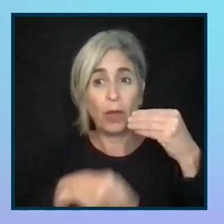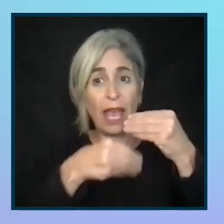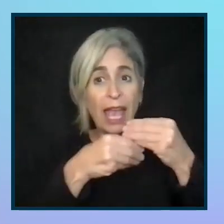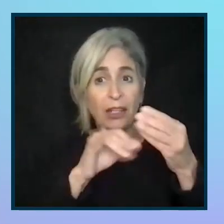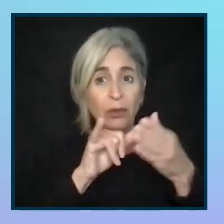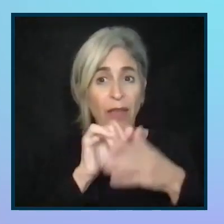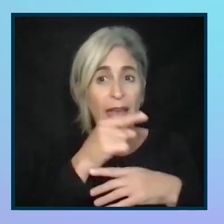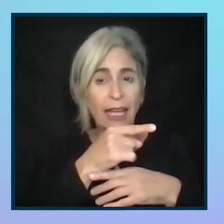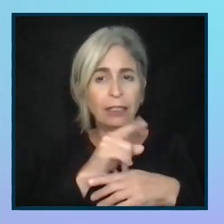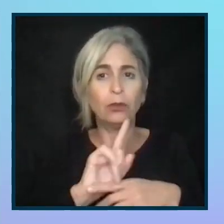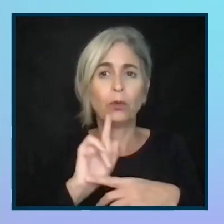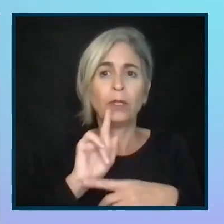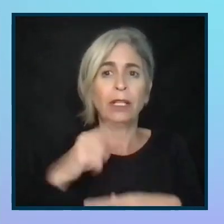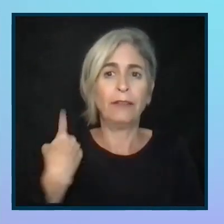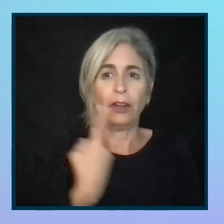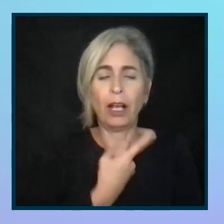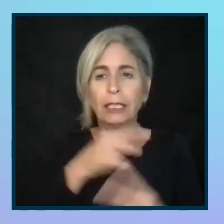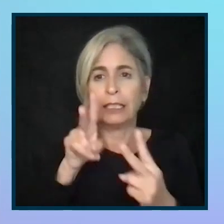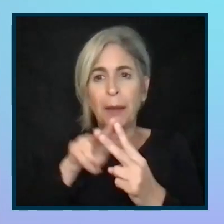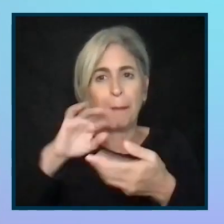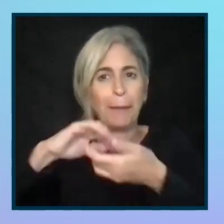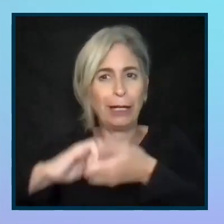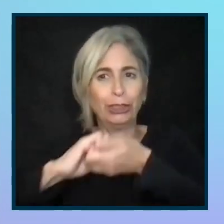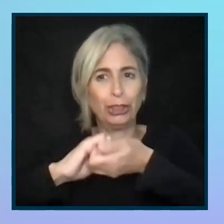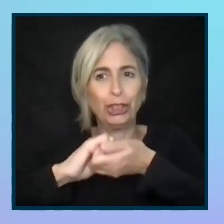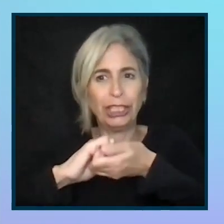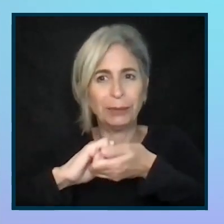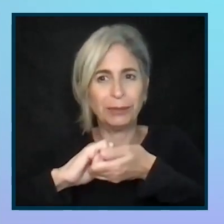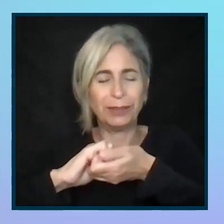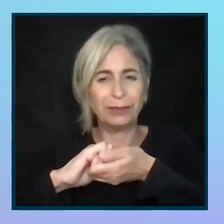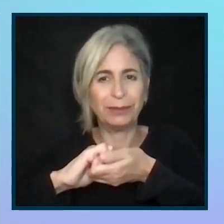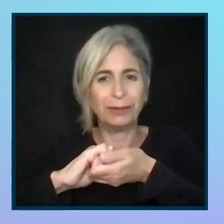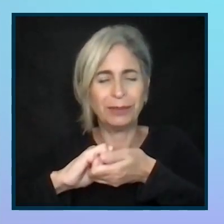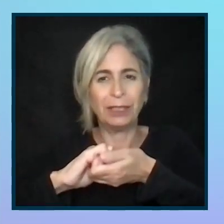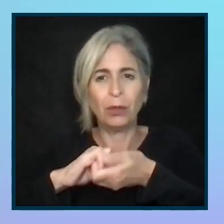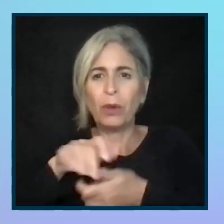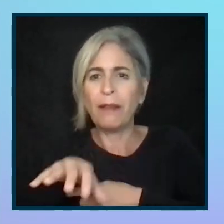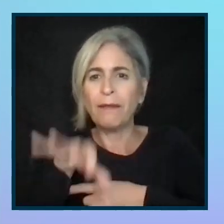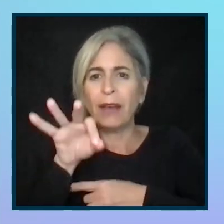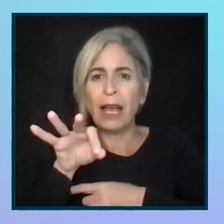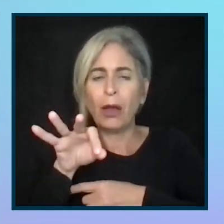it's really, for us, it's about partnerships. And we really try to find where there's commonality.